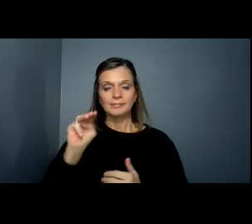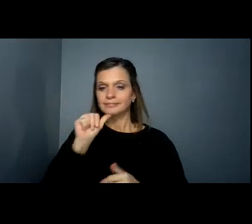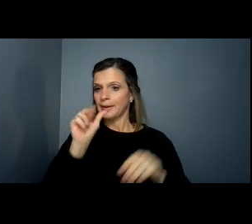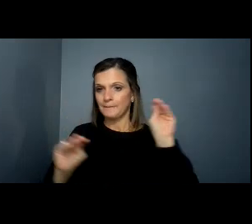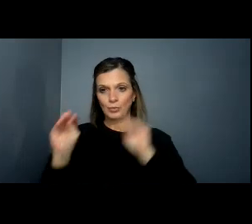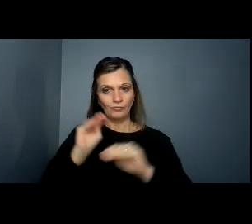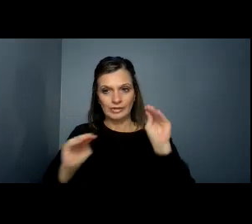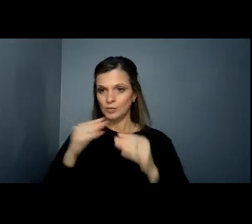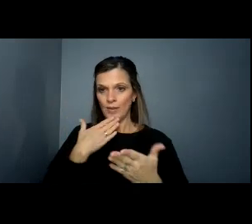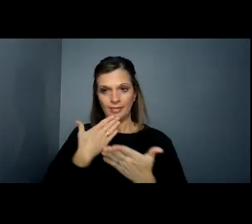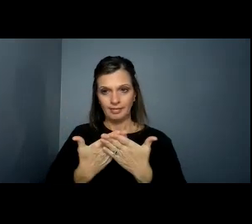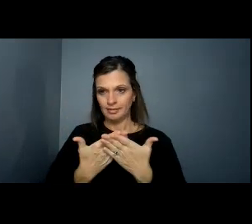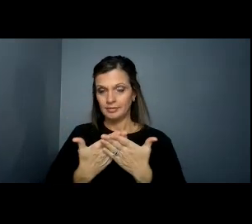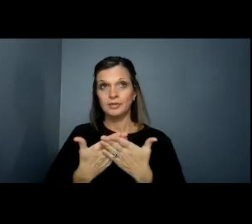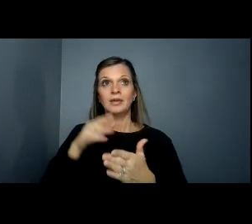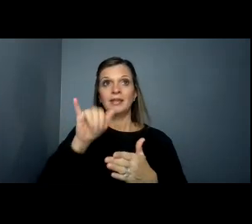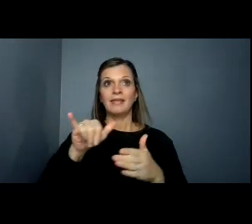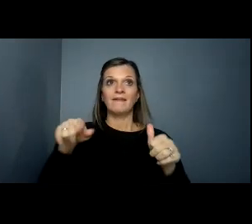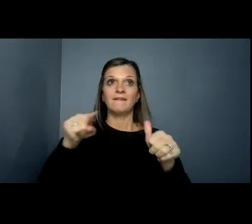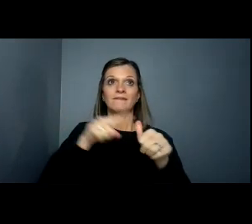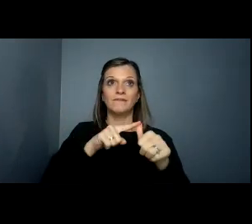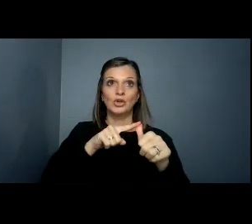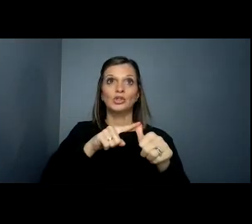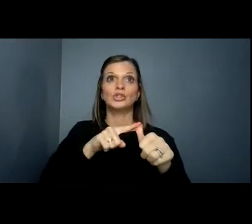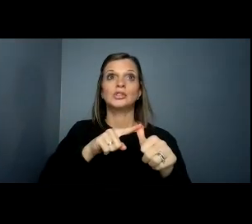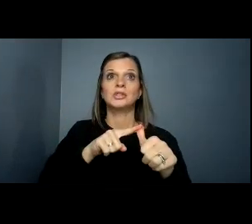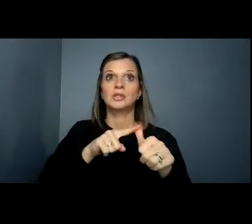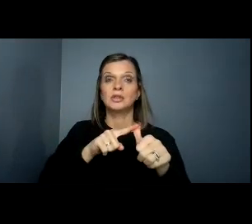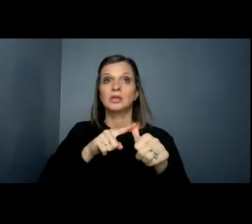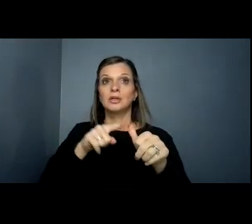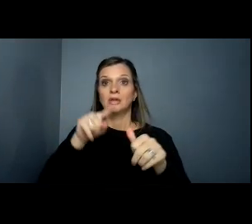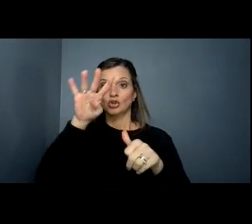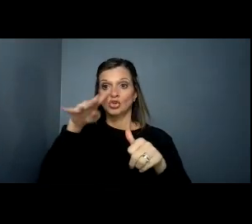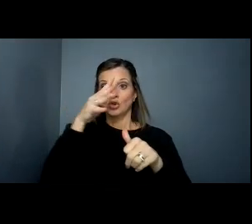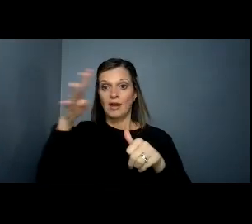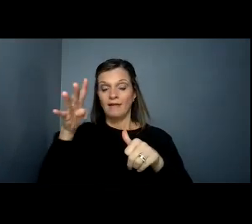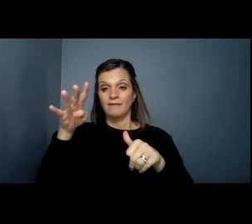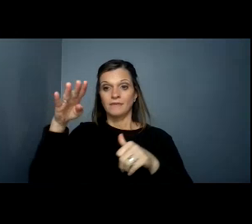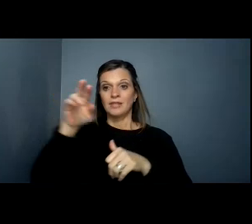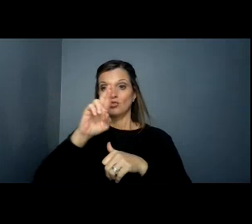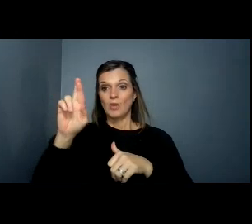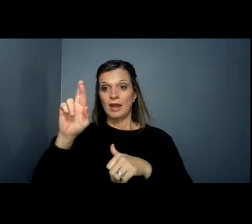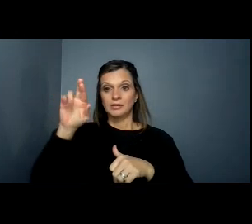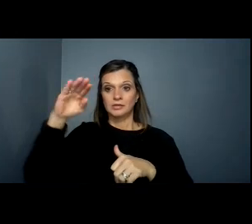Yep. First grab that tip and I'm gonna grab it. Should be a mountain, but it's not a mountain now.